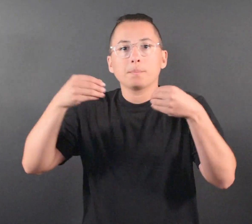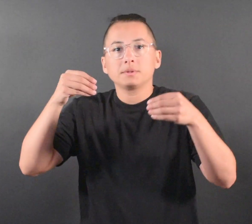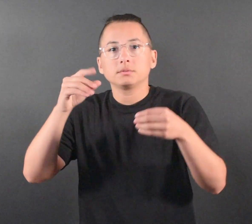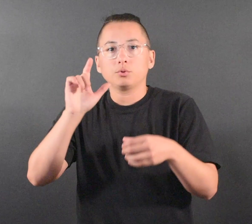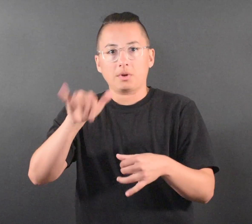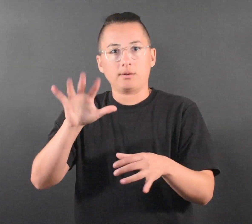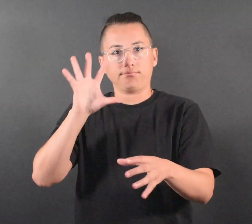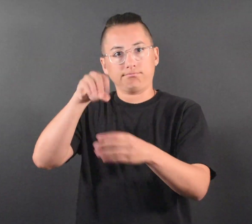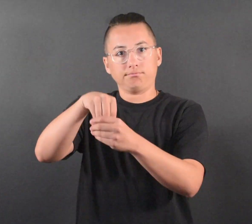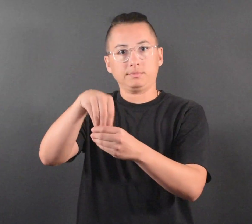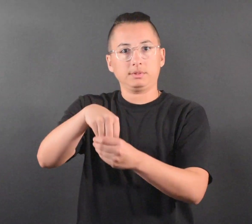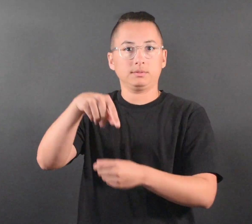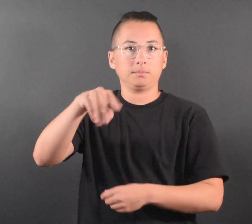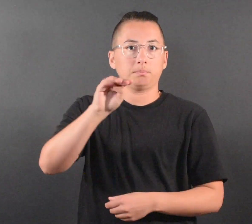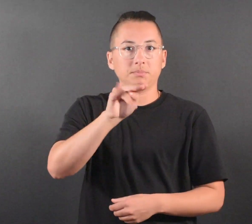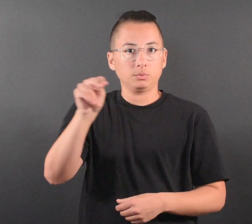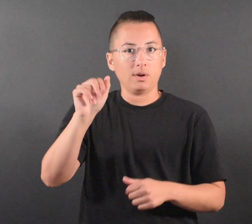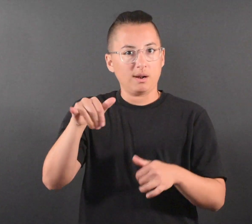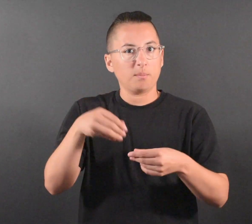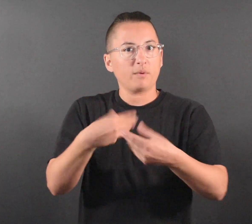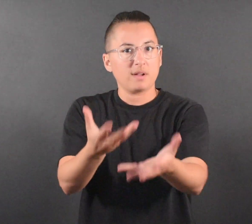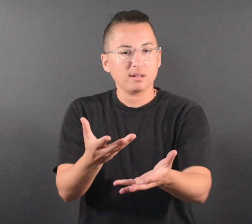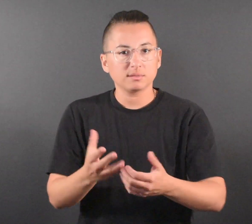Find participating clinics and pharmacies across Minnesota